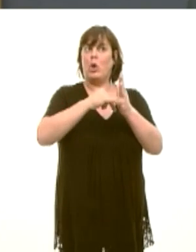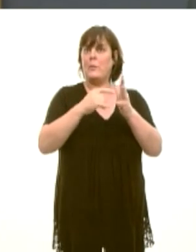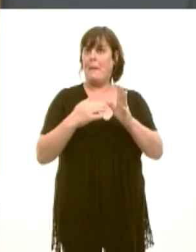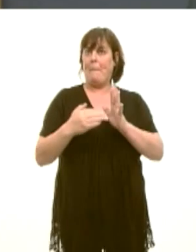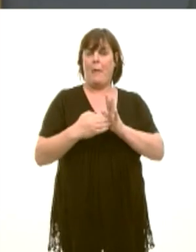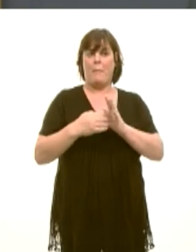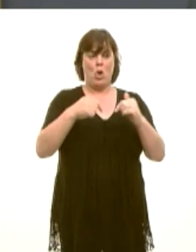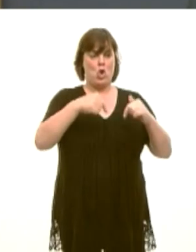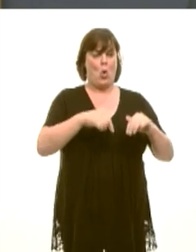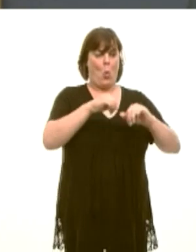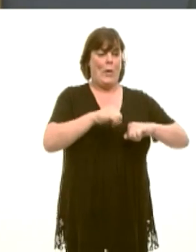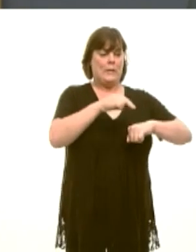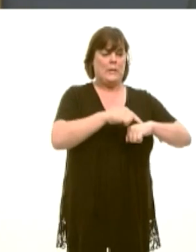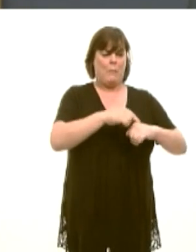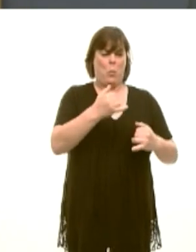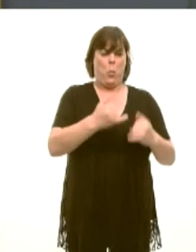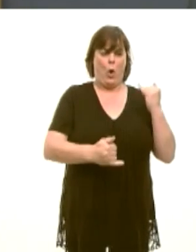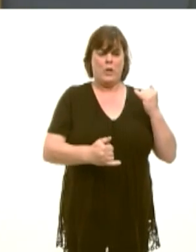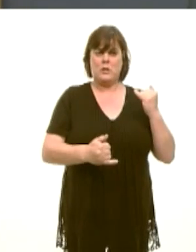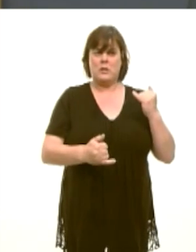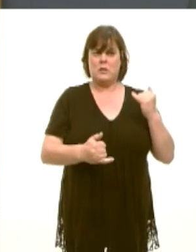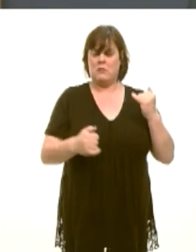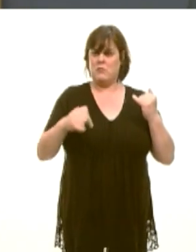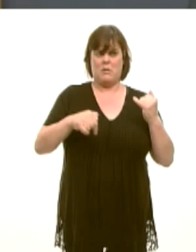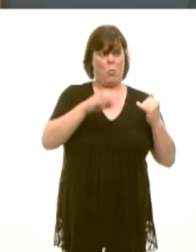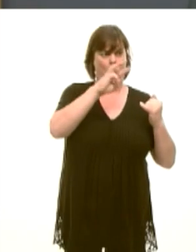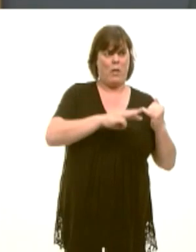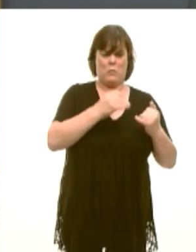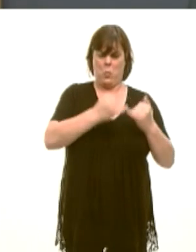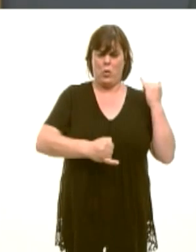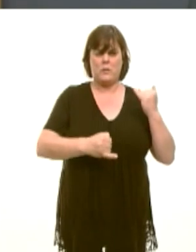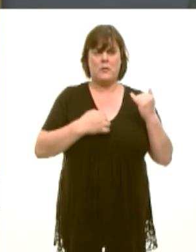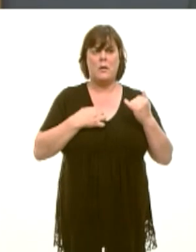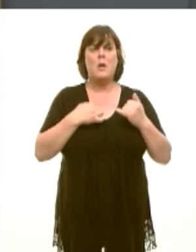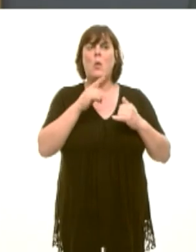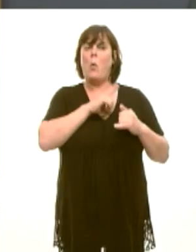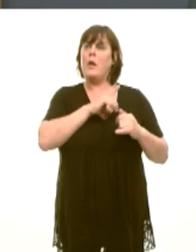than elsewhere. You admitted to her, in answer to a question in April, where she asked you: